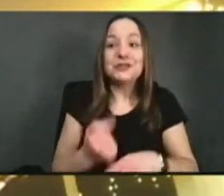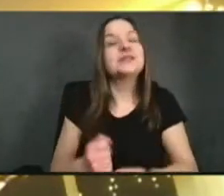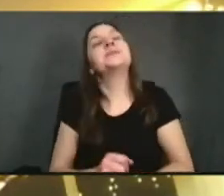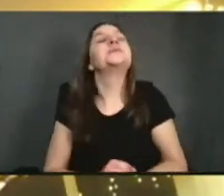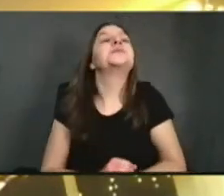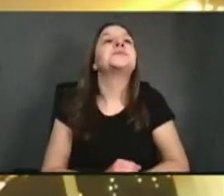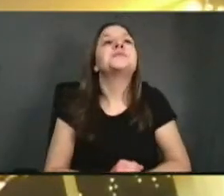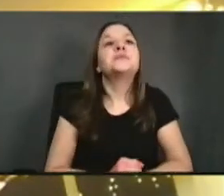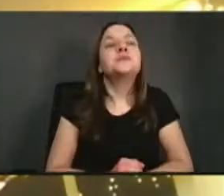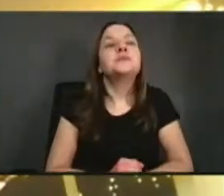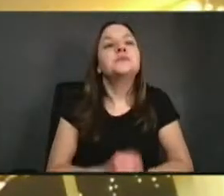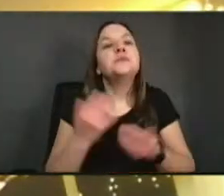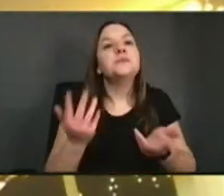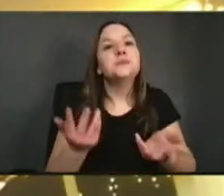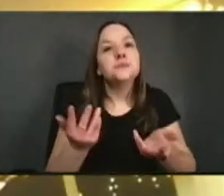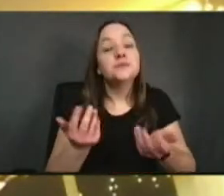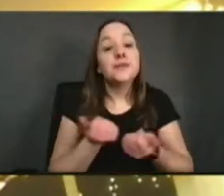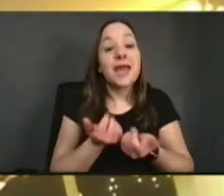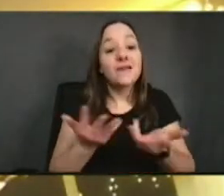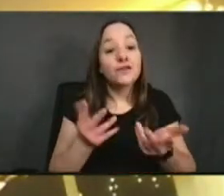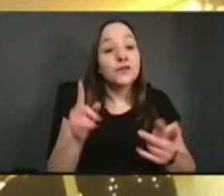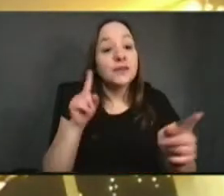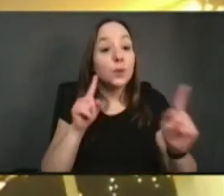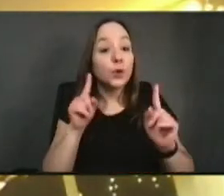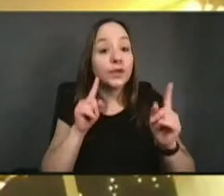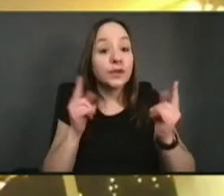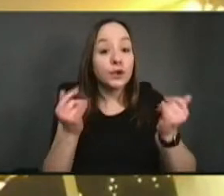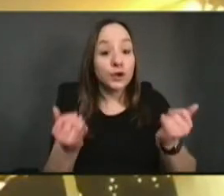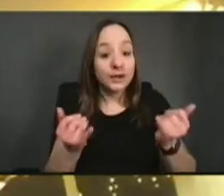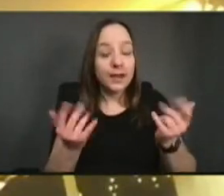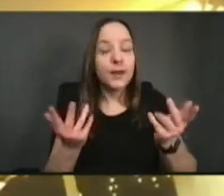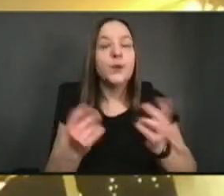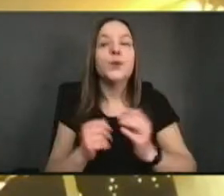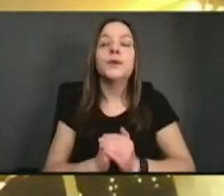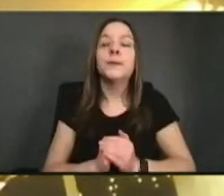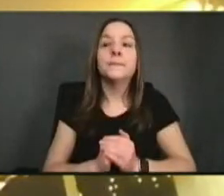didn't jump in first. Um so